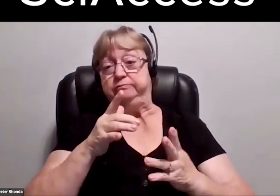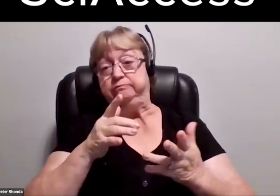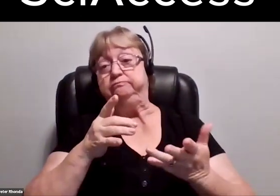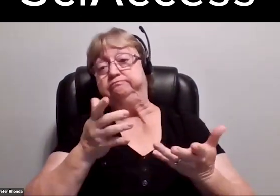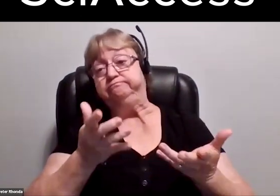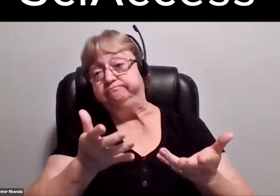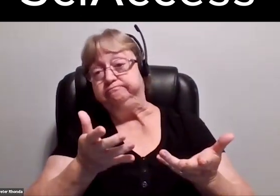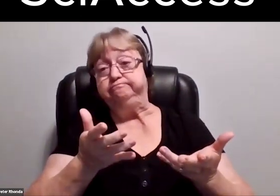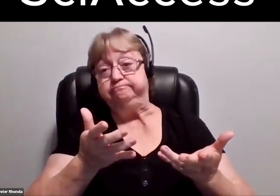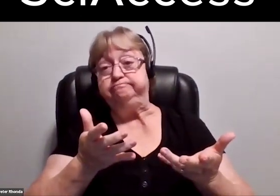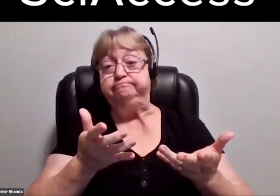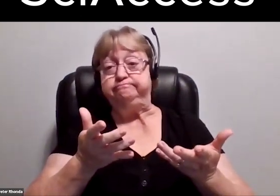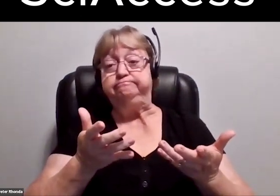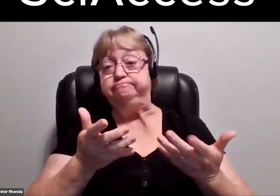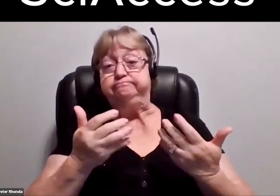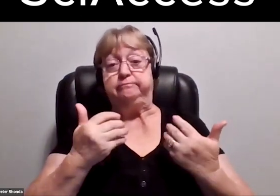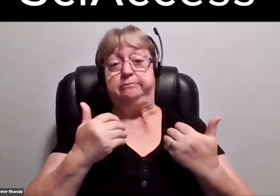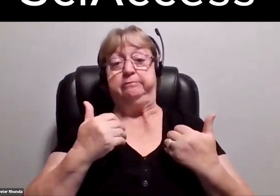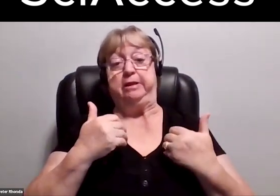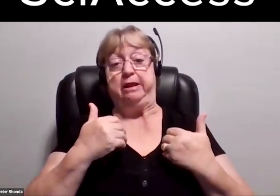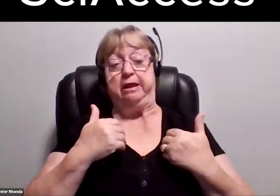who do have what was asked of the question,